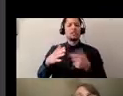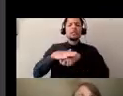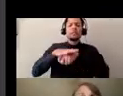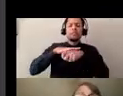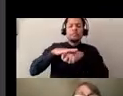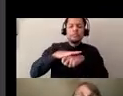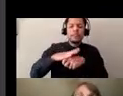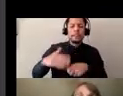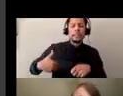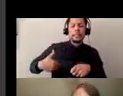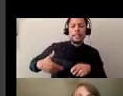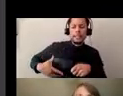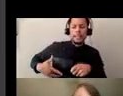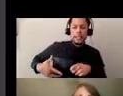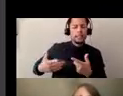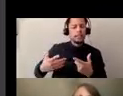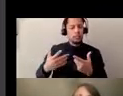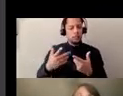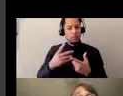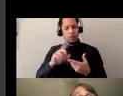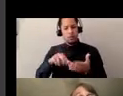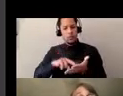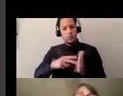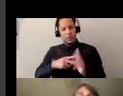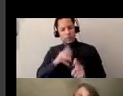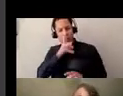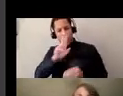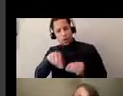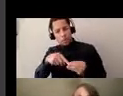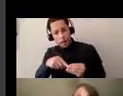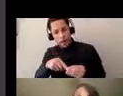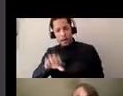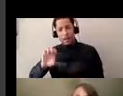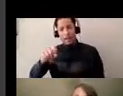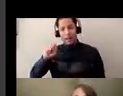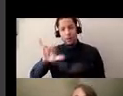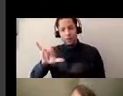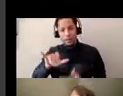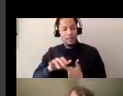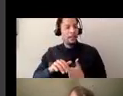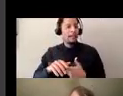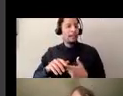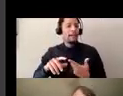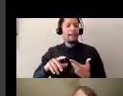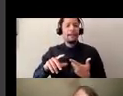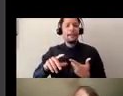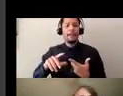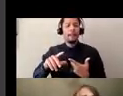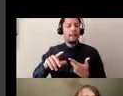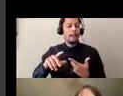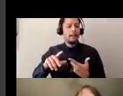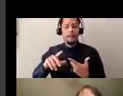about working collectively with that equity lens.